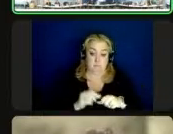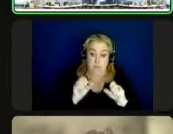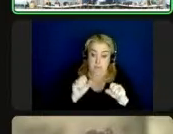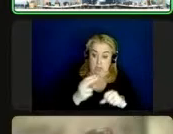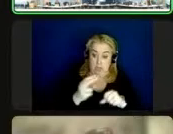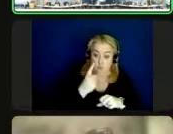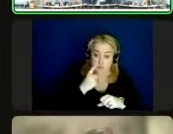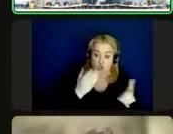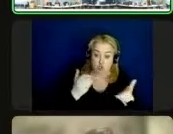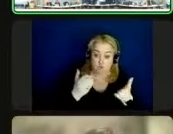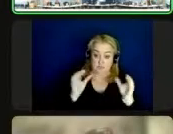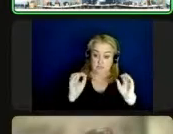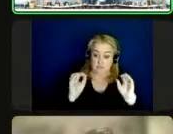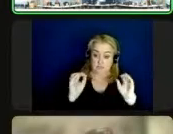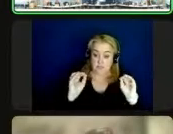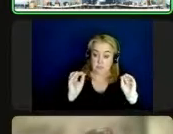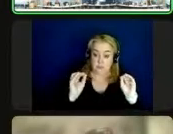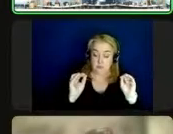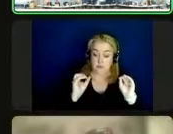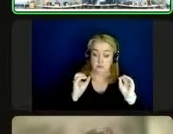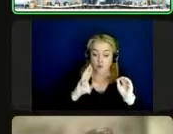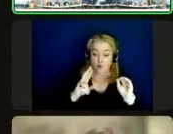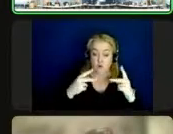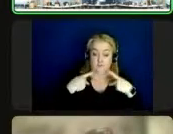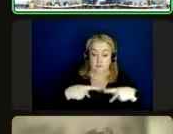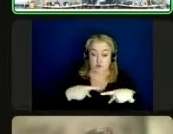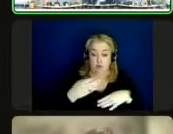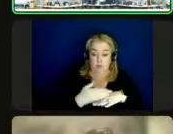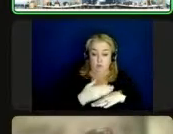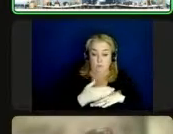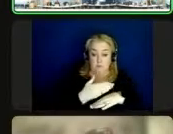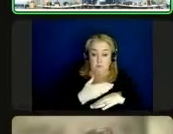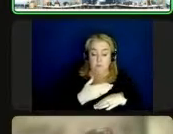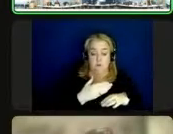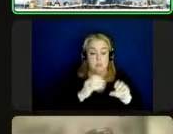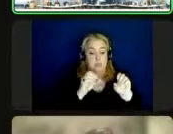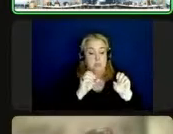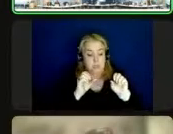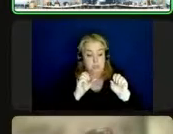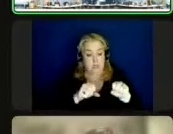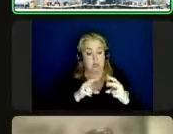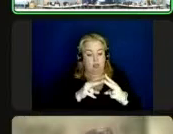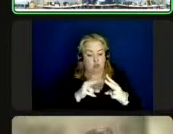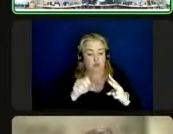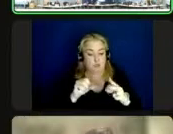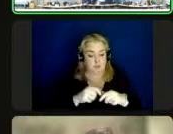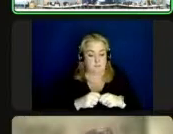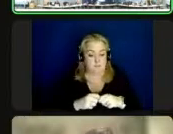THINGS LIKE THAT SO IT CAN ONLY